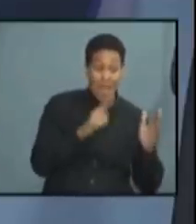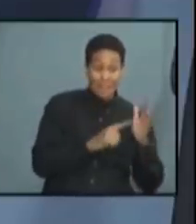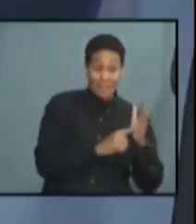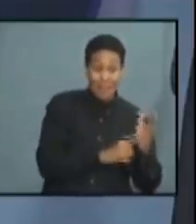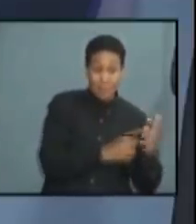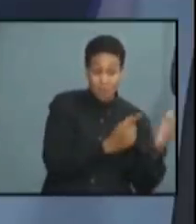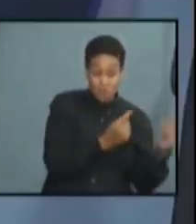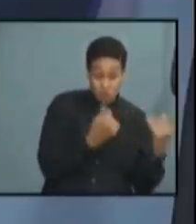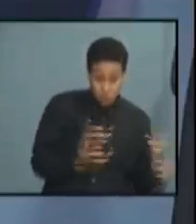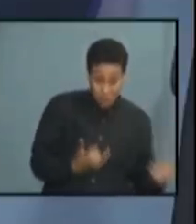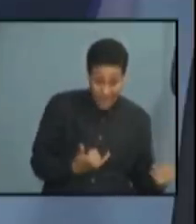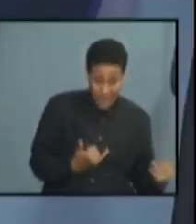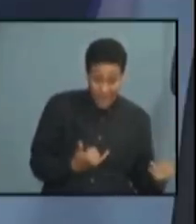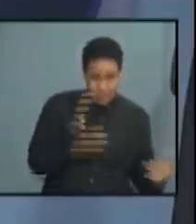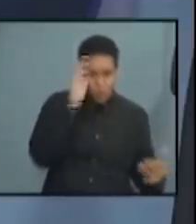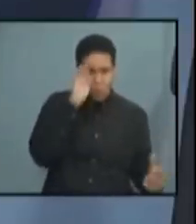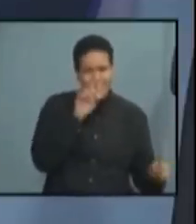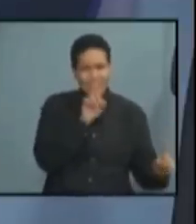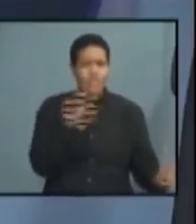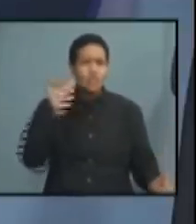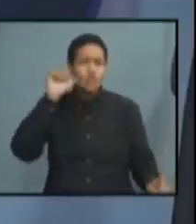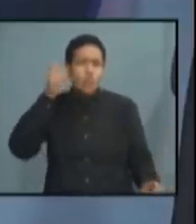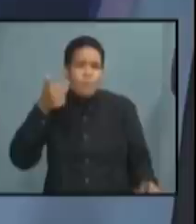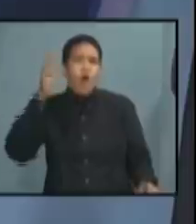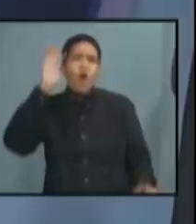done today so they would be tested tomorrow and would be able to give more